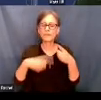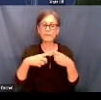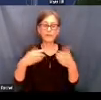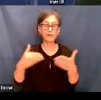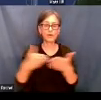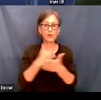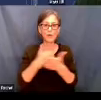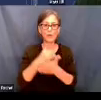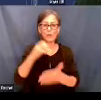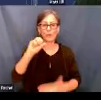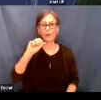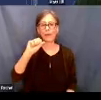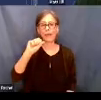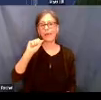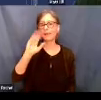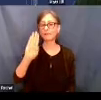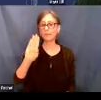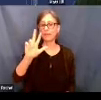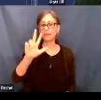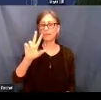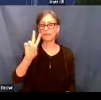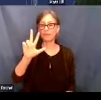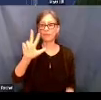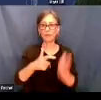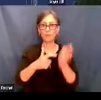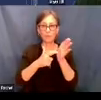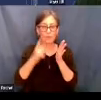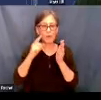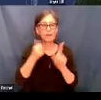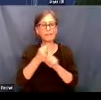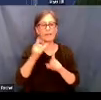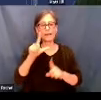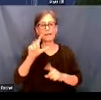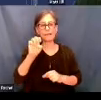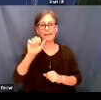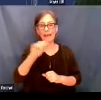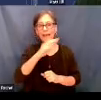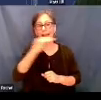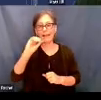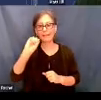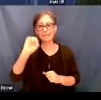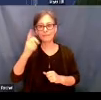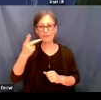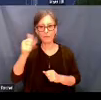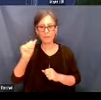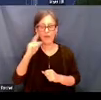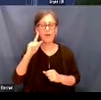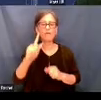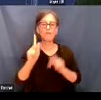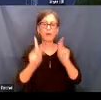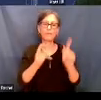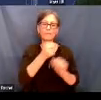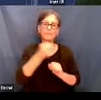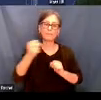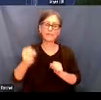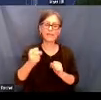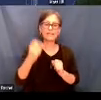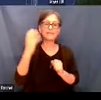SB 373 requirements impacting LEAs and SELPAs with students placed in out-of-state non-public schools.